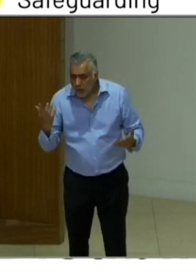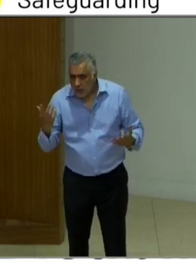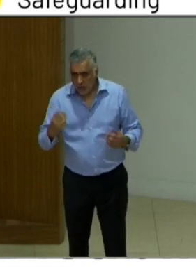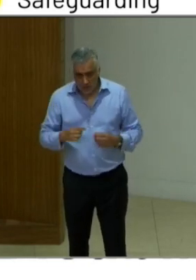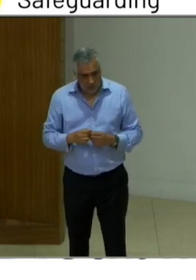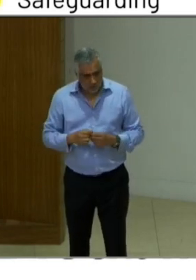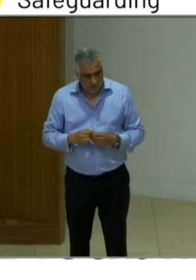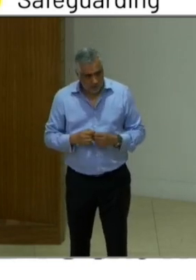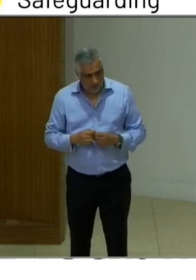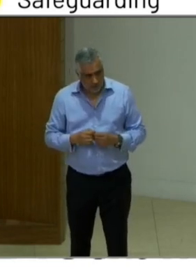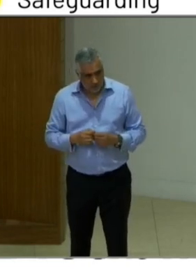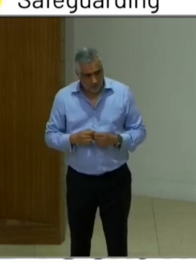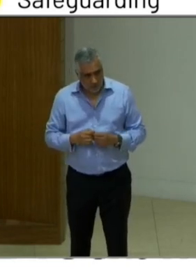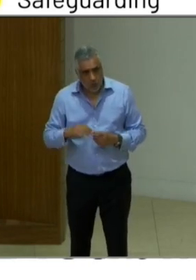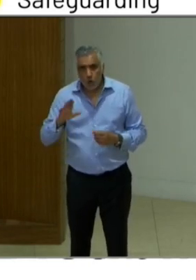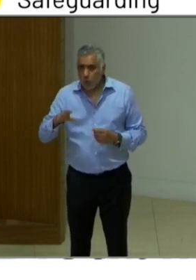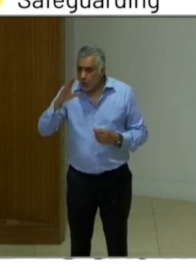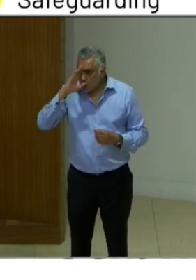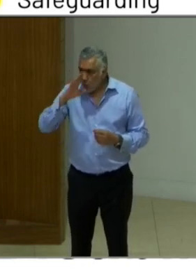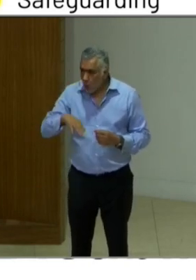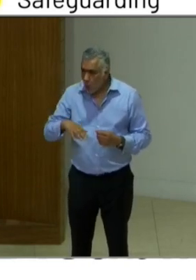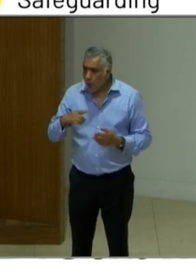We all know that some of our main goals